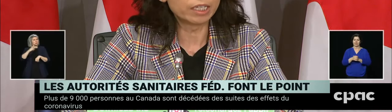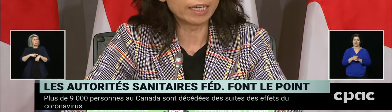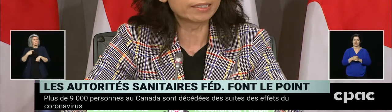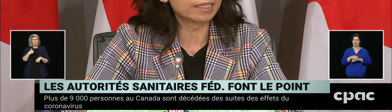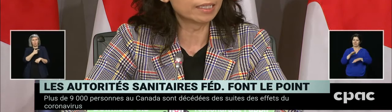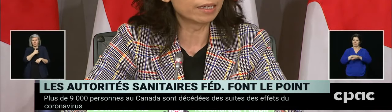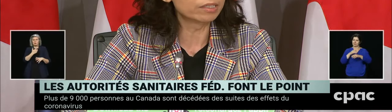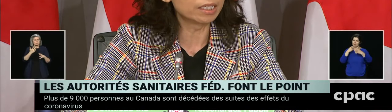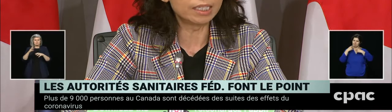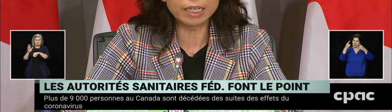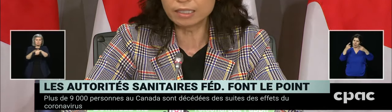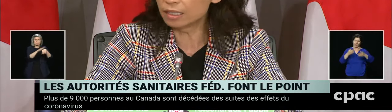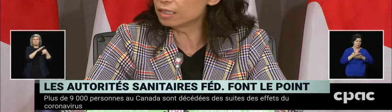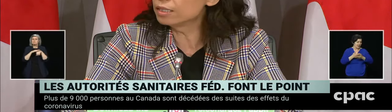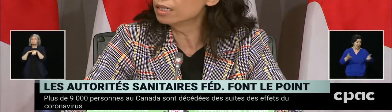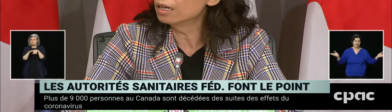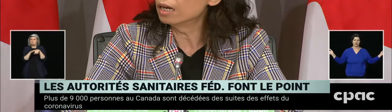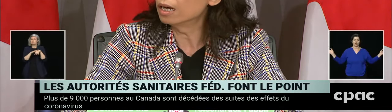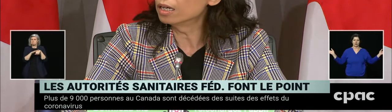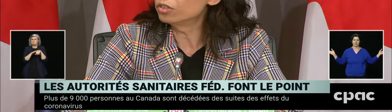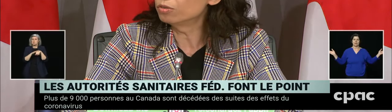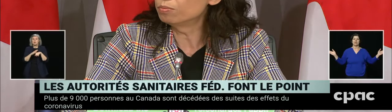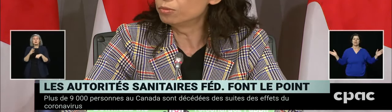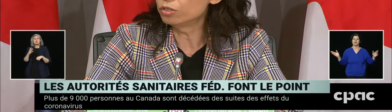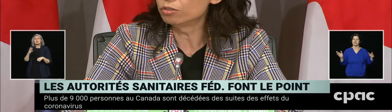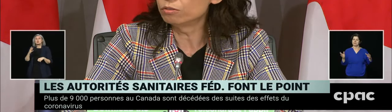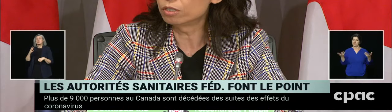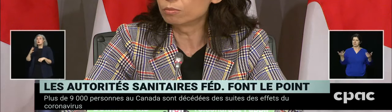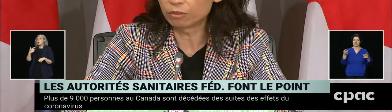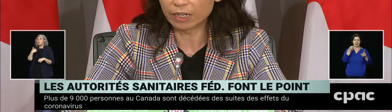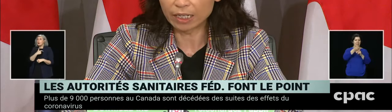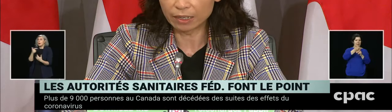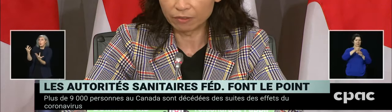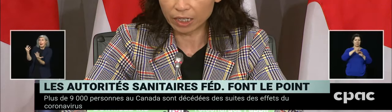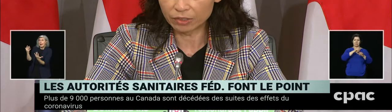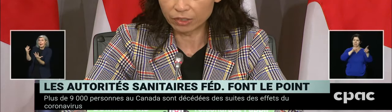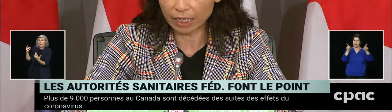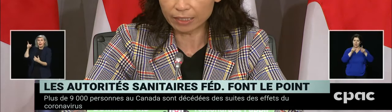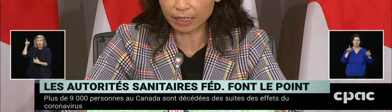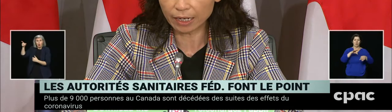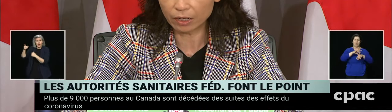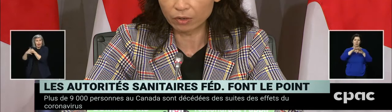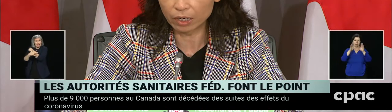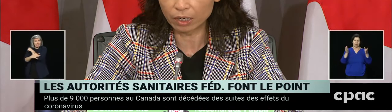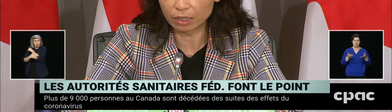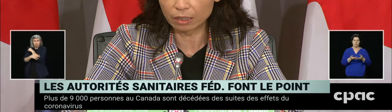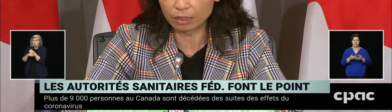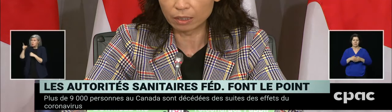EVERY COUNTRY IN THE WORLD SO WE WERE NOT WAITING FOR A COUNTRY